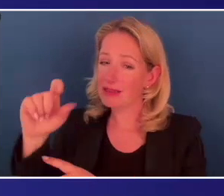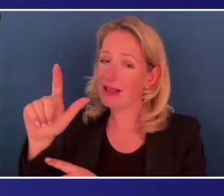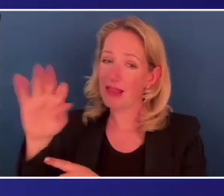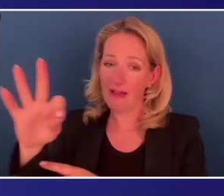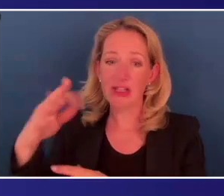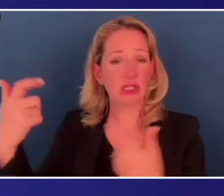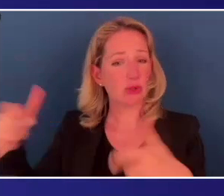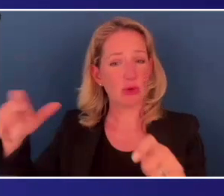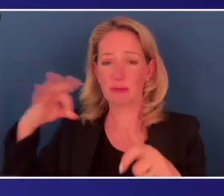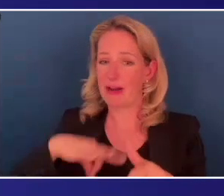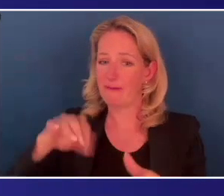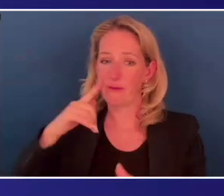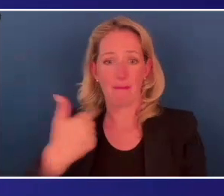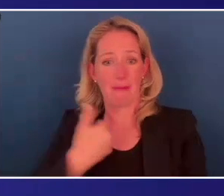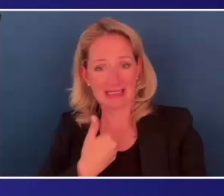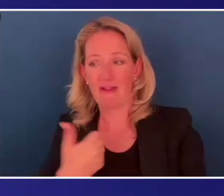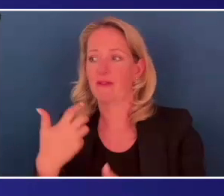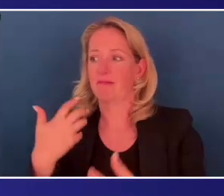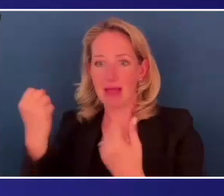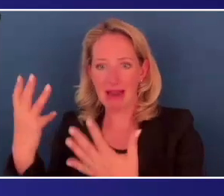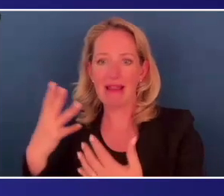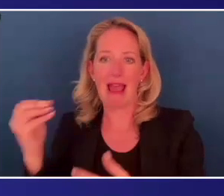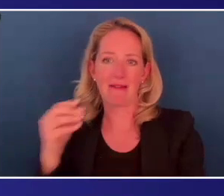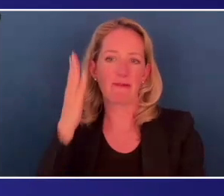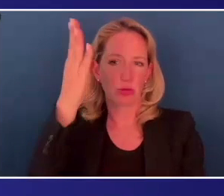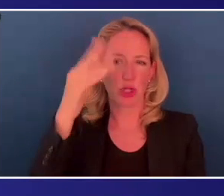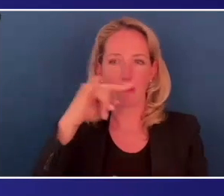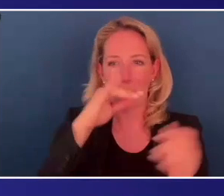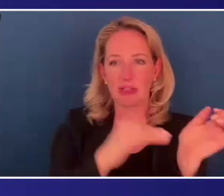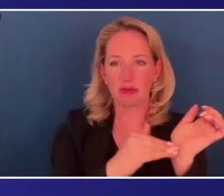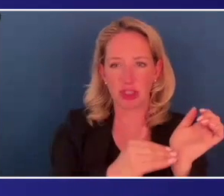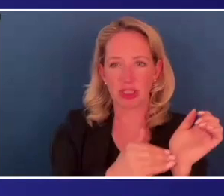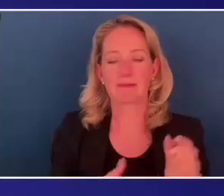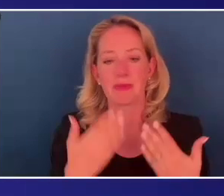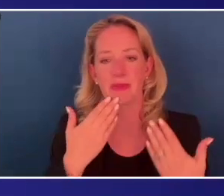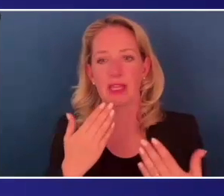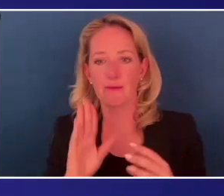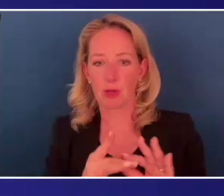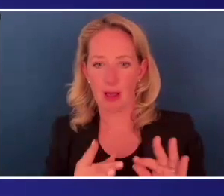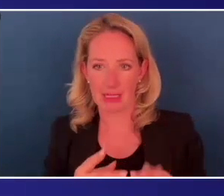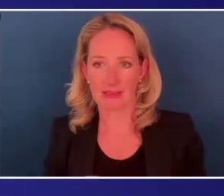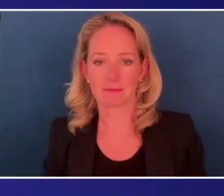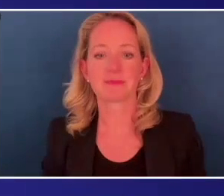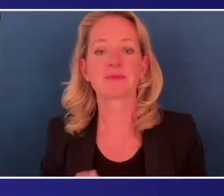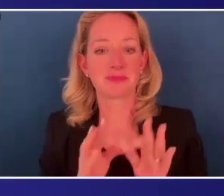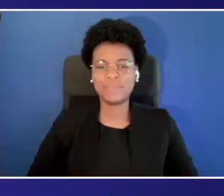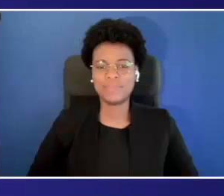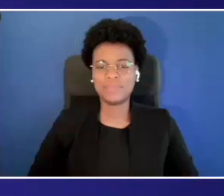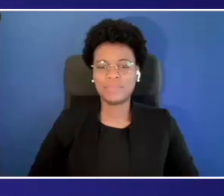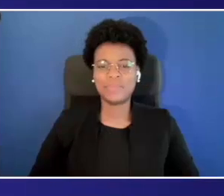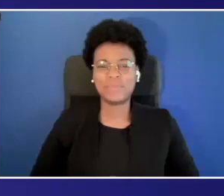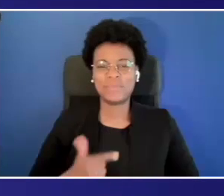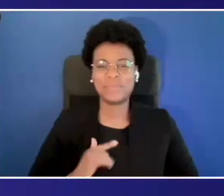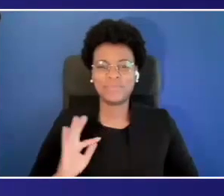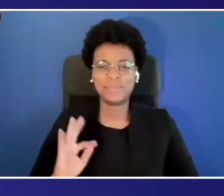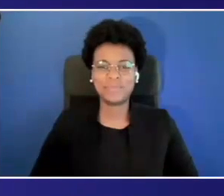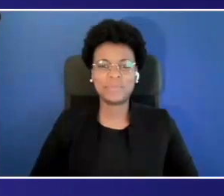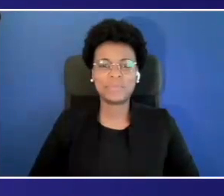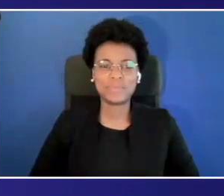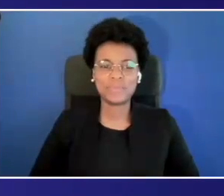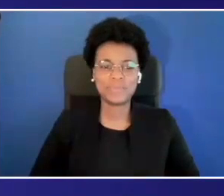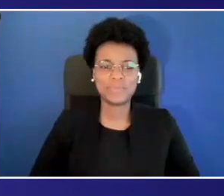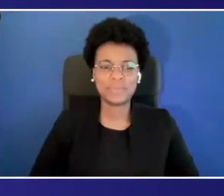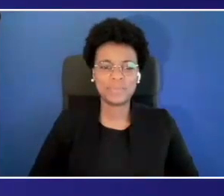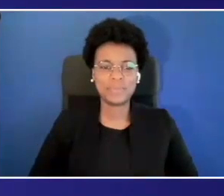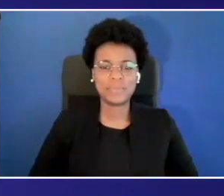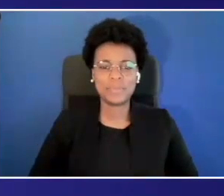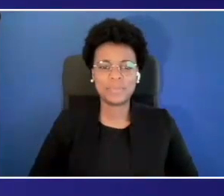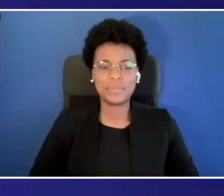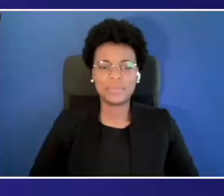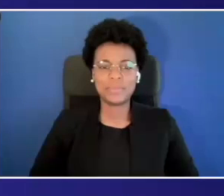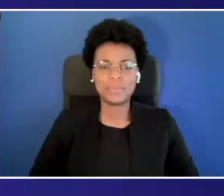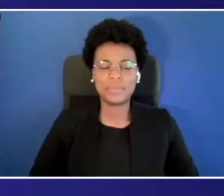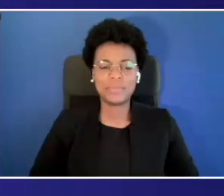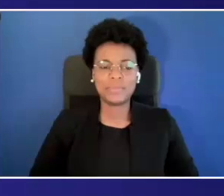For pediatricians. Thank you for your comments. Thank you.